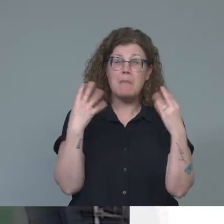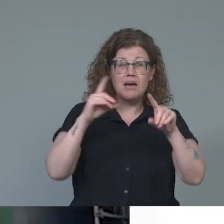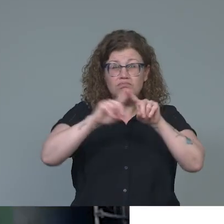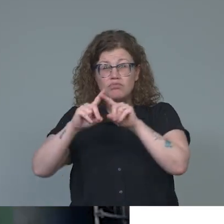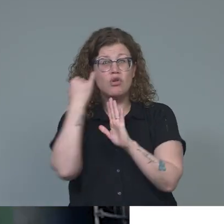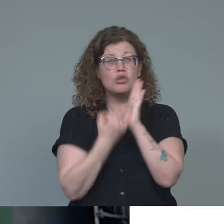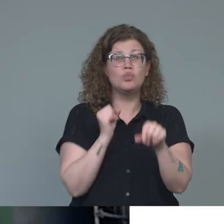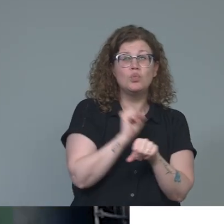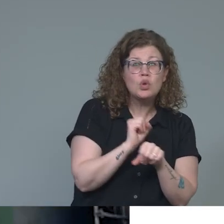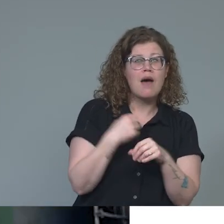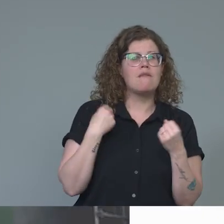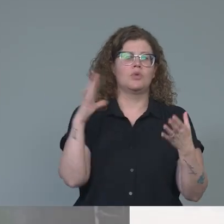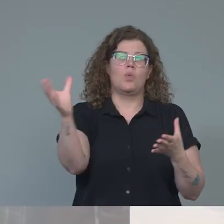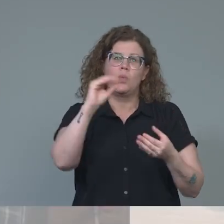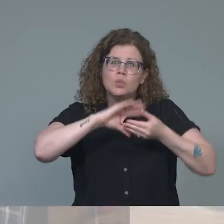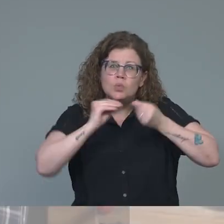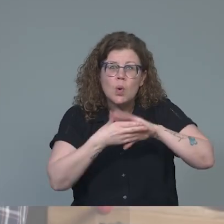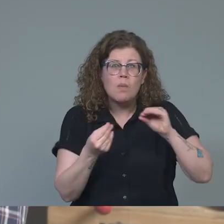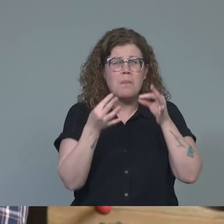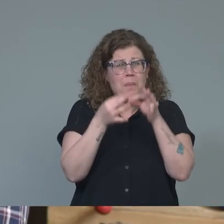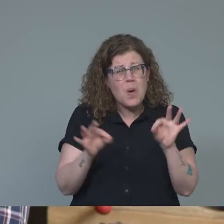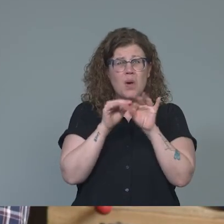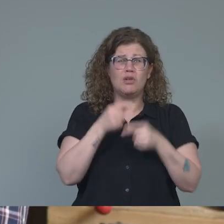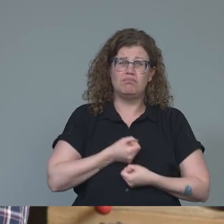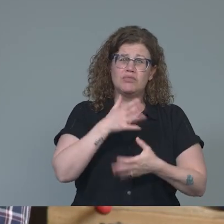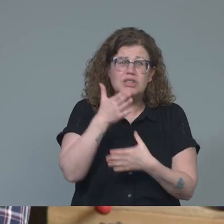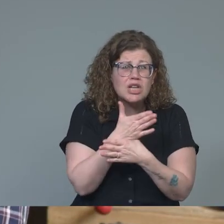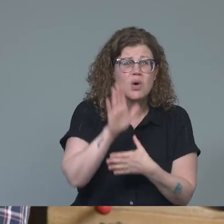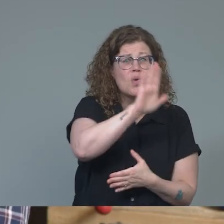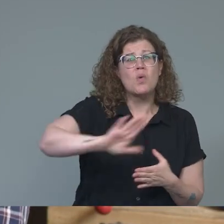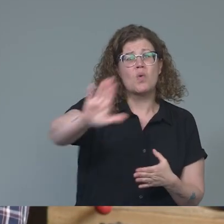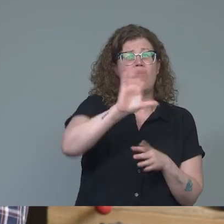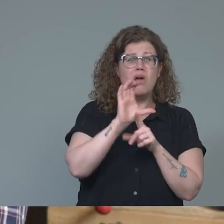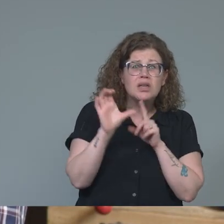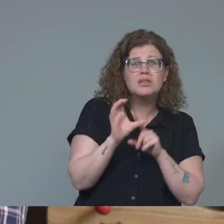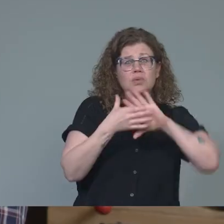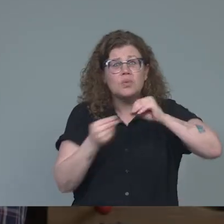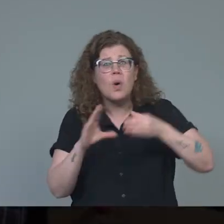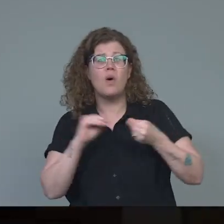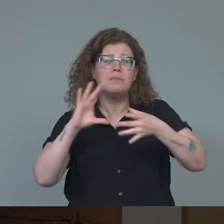inspire people. I think that's what public art, the idea is. That's what I love about it.